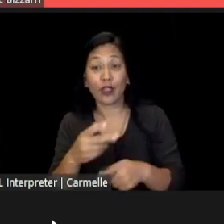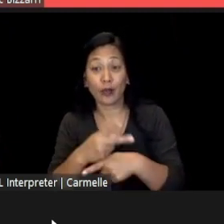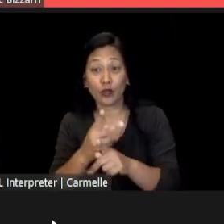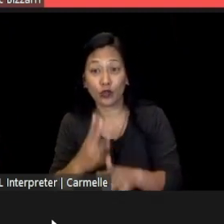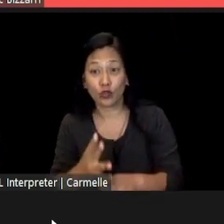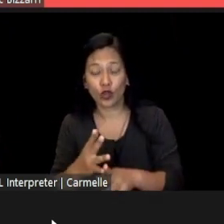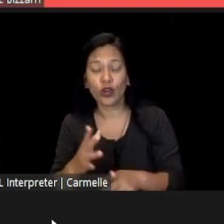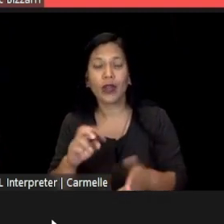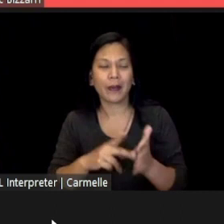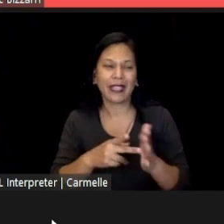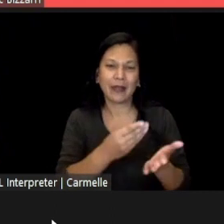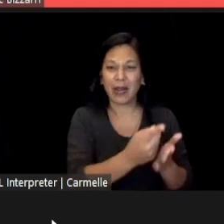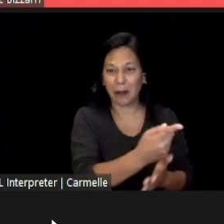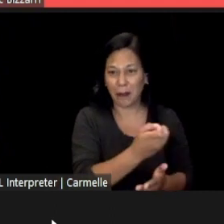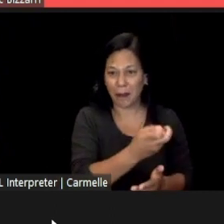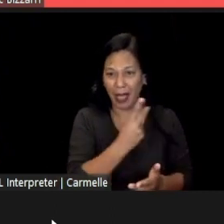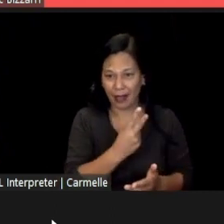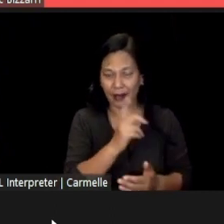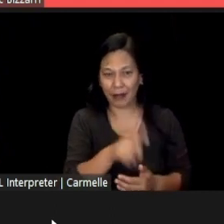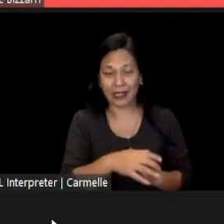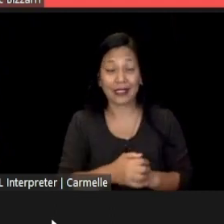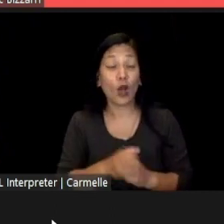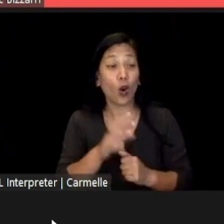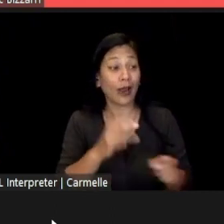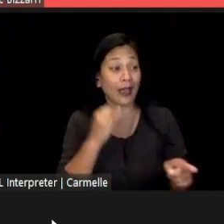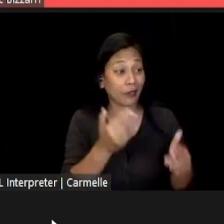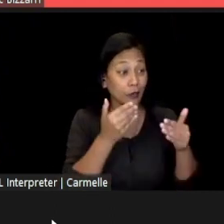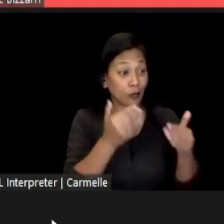Or hopefully if the, if that project in development moves into production,